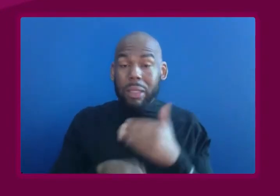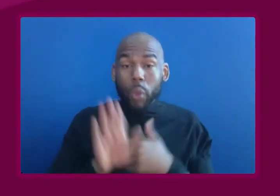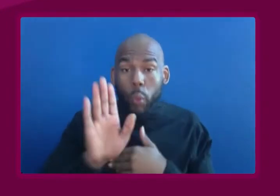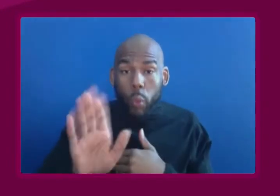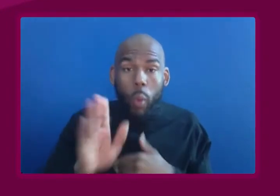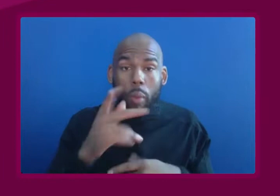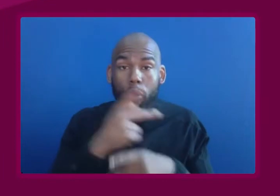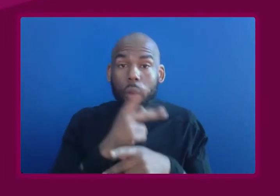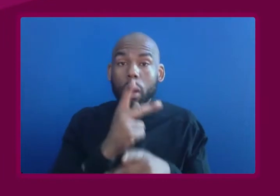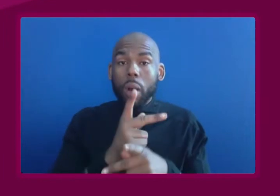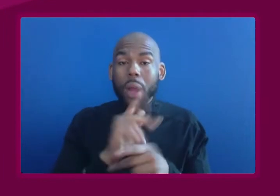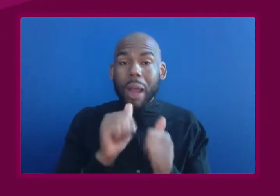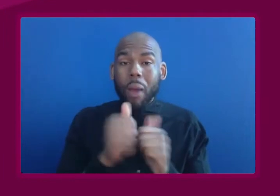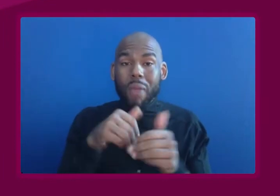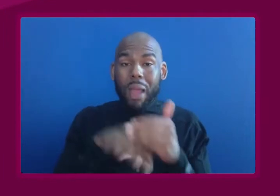product or services.